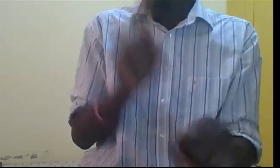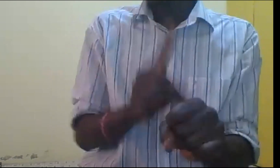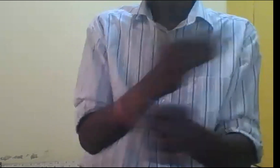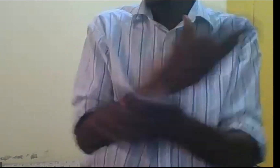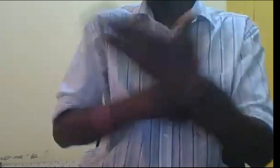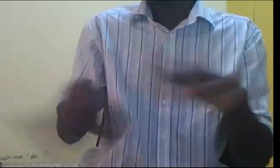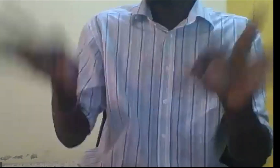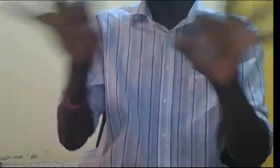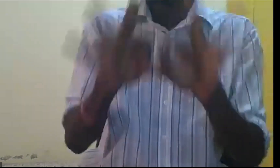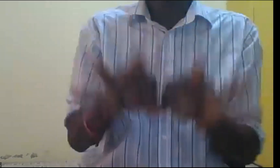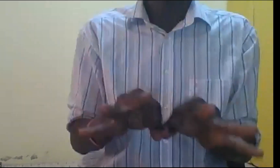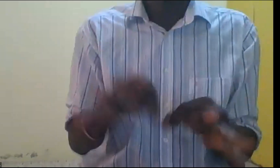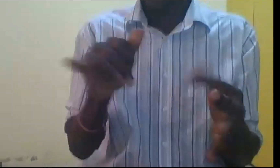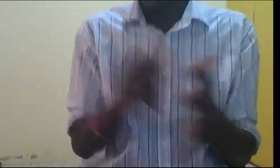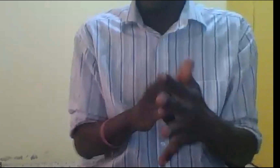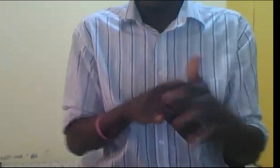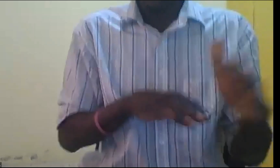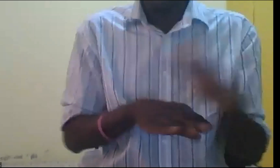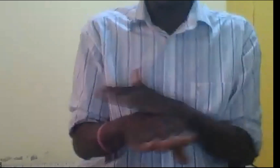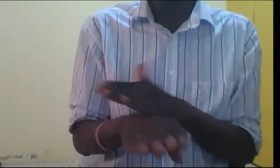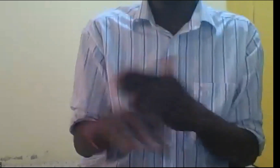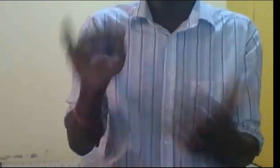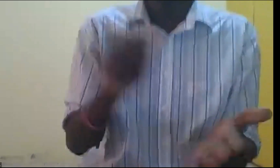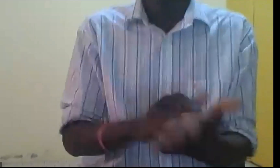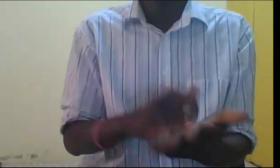It is part of the items we we discussed.